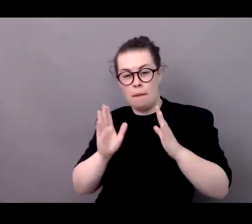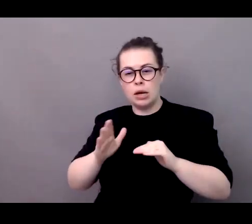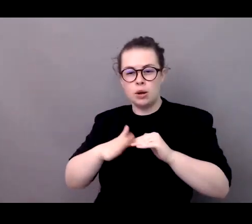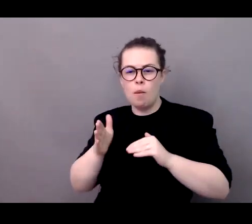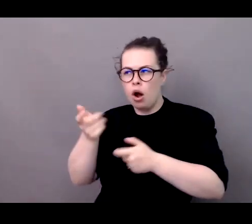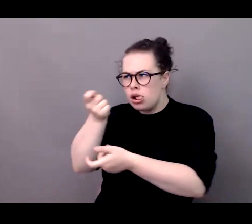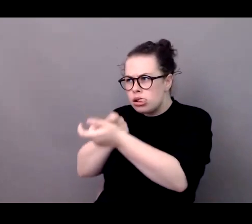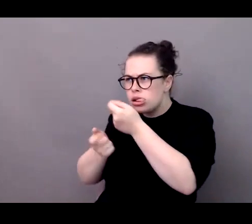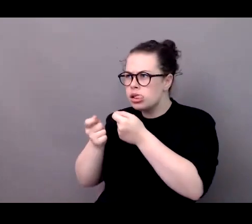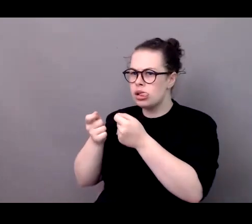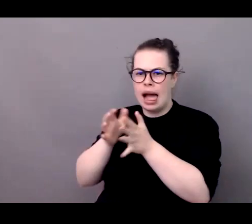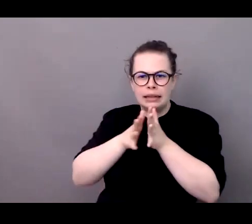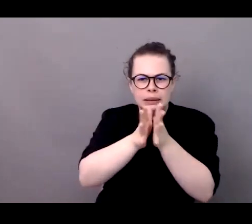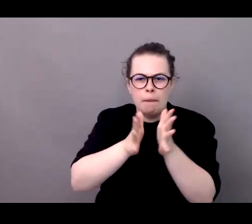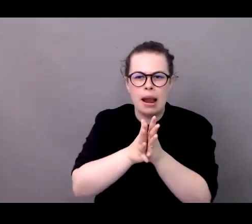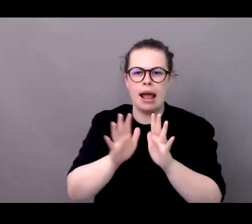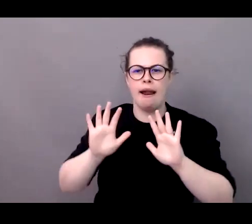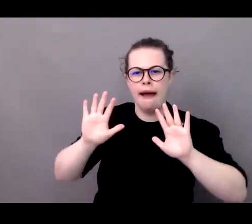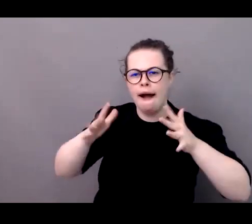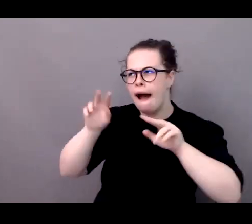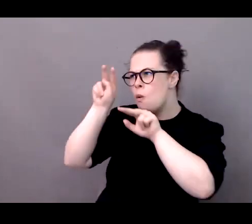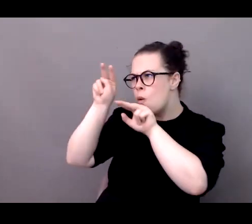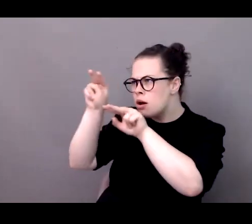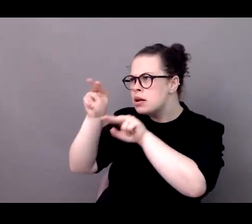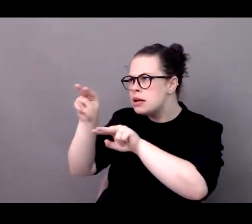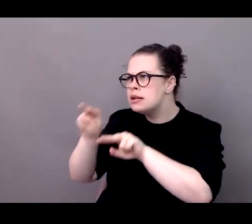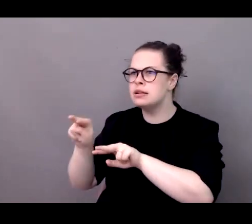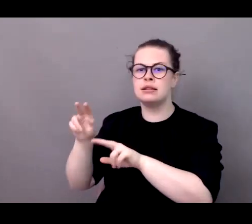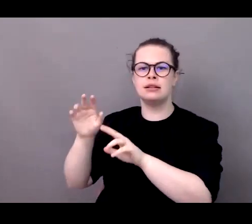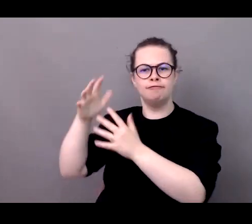this is how we can read the text of the convention harmoniously,